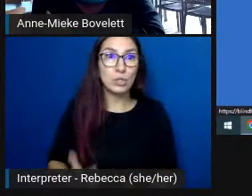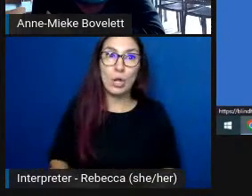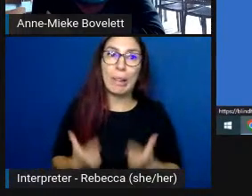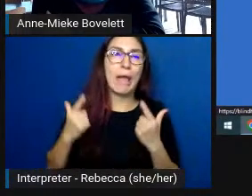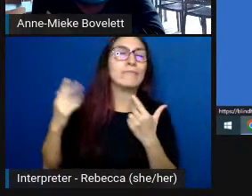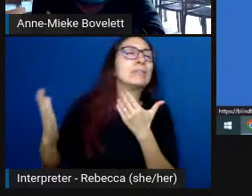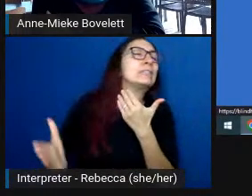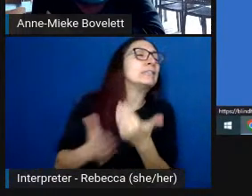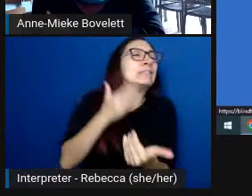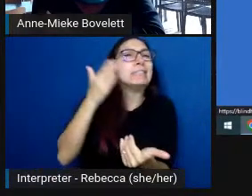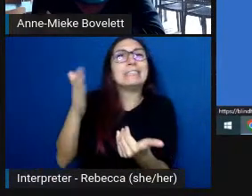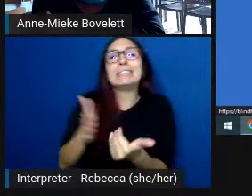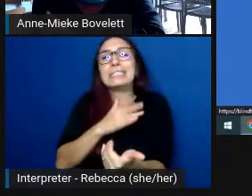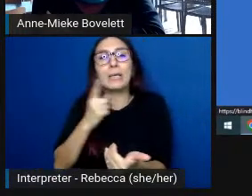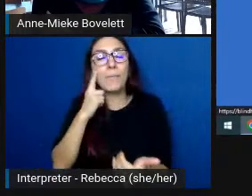Picca Neri: The thing that we found so interesting about this